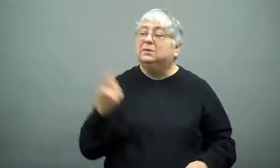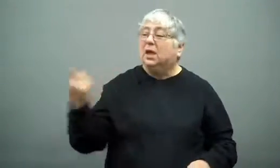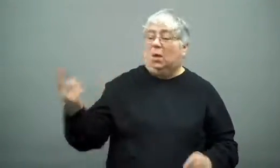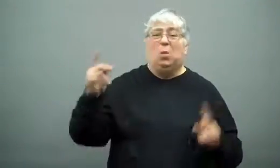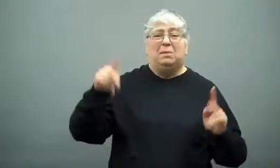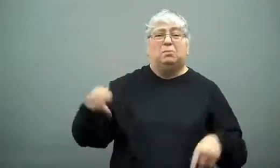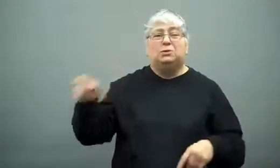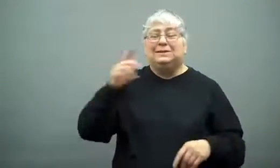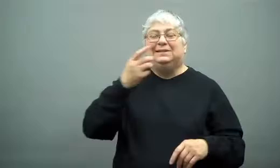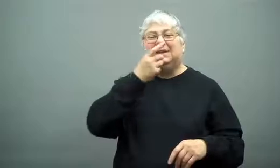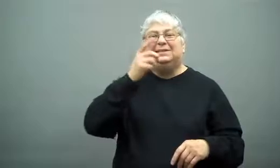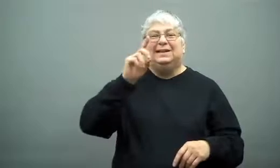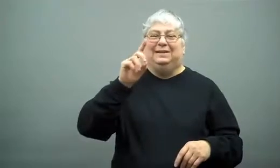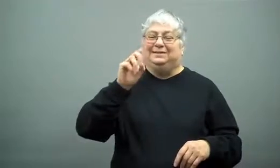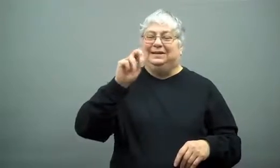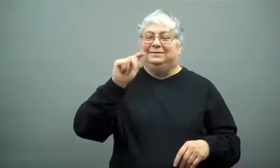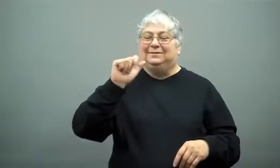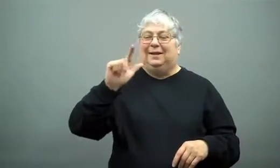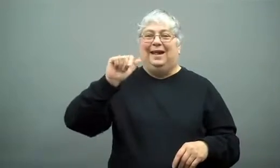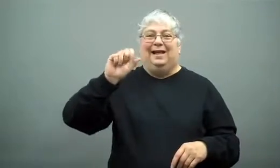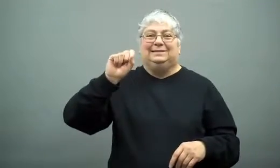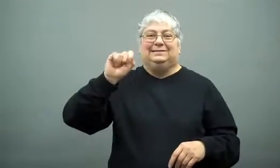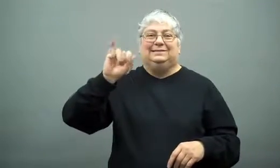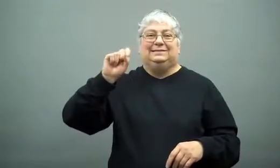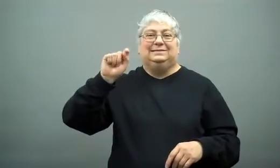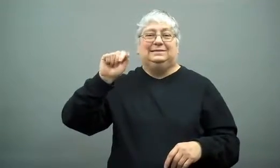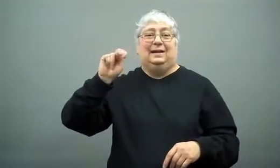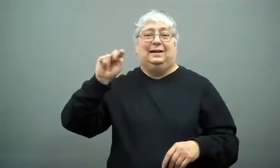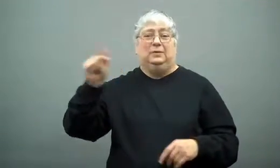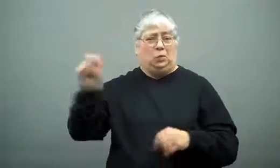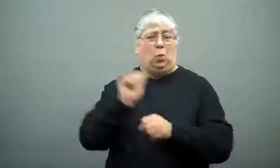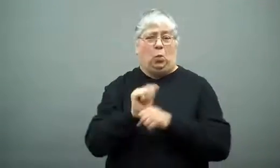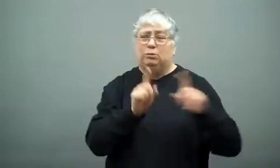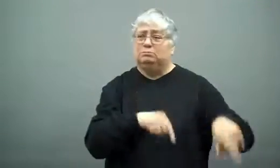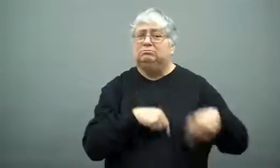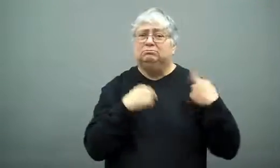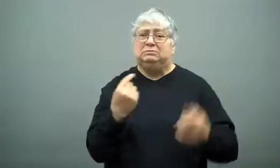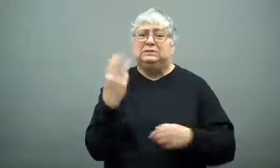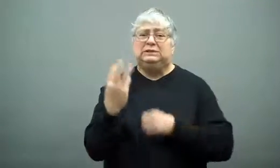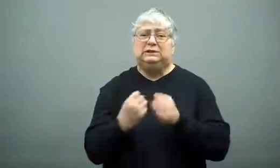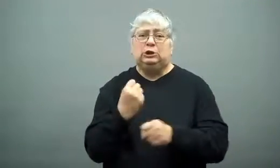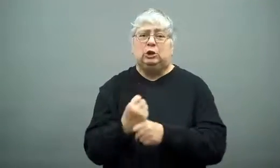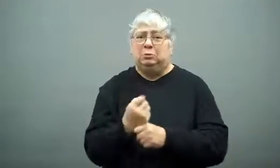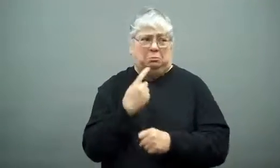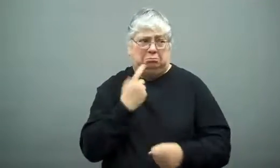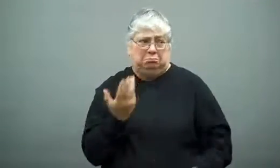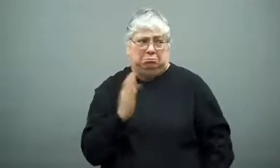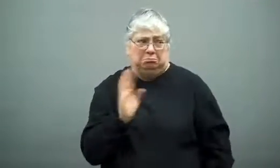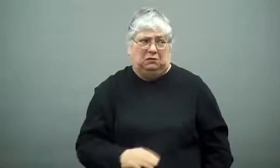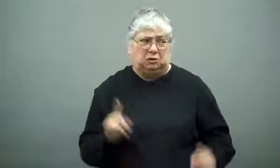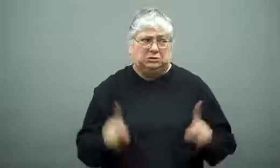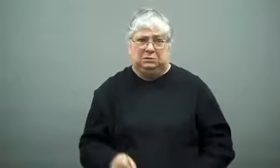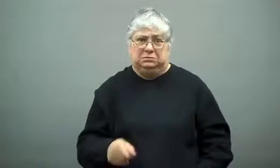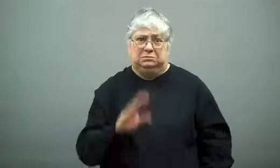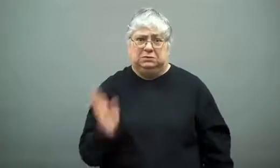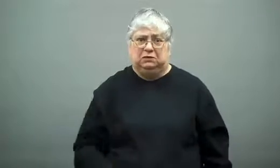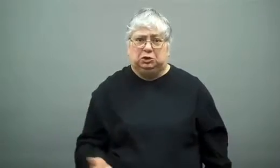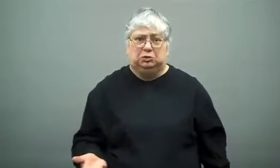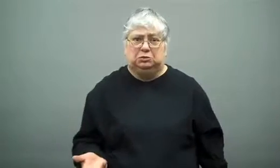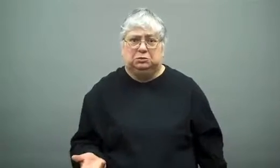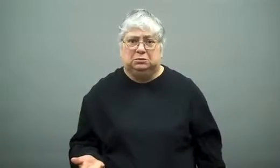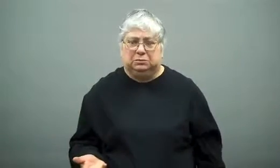It was never tested during the 6 years that one dental assistant worked there.